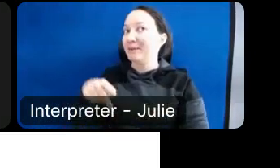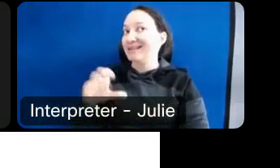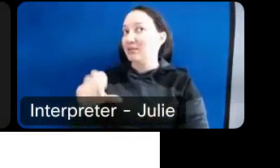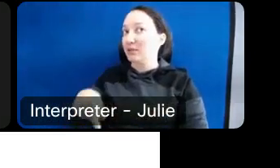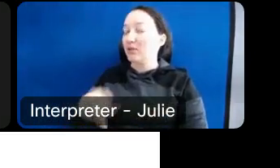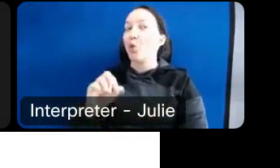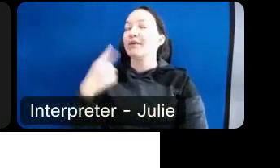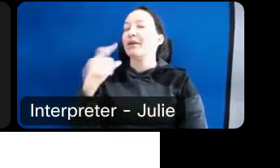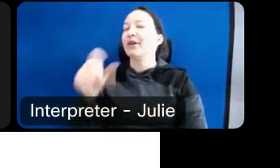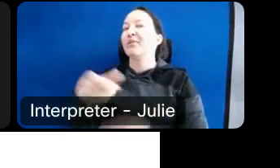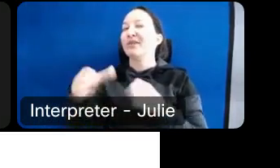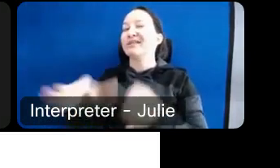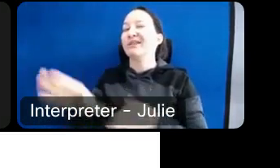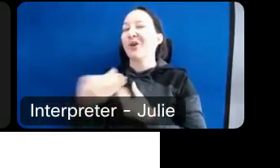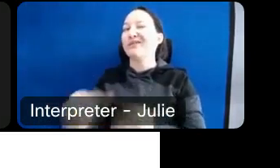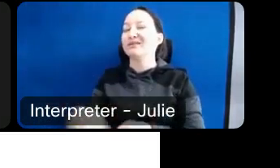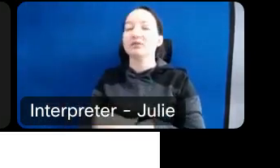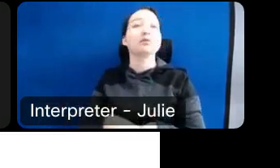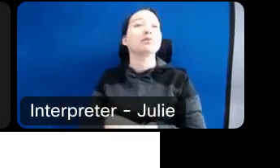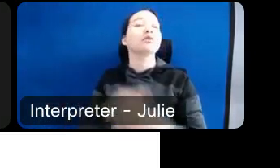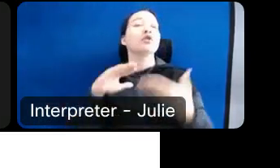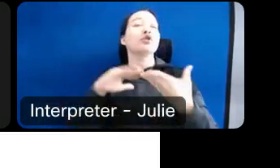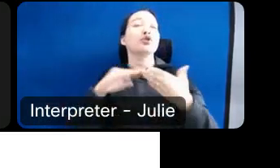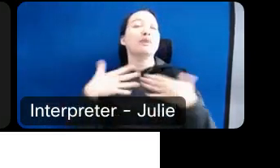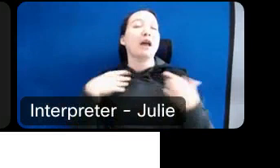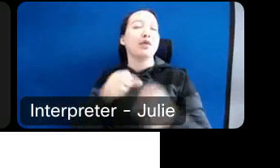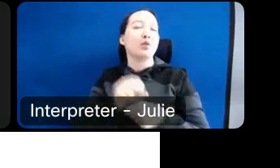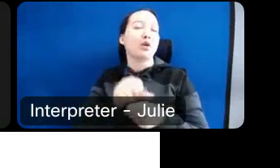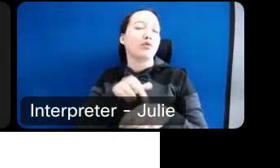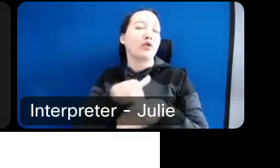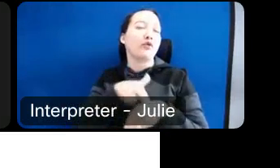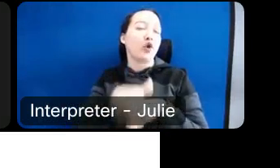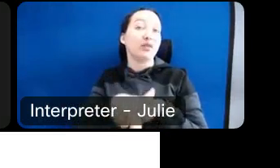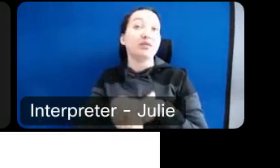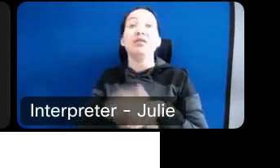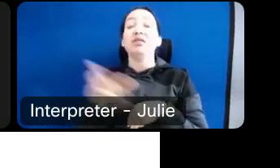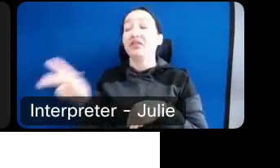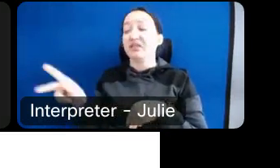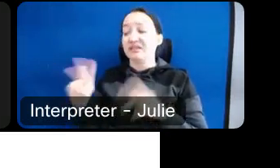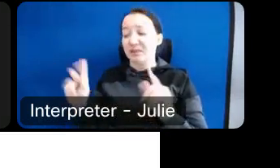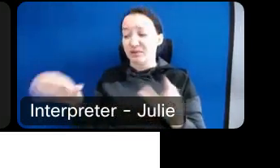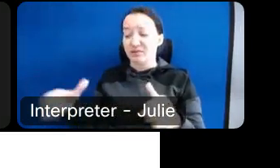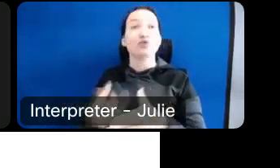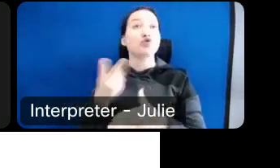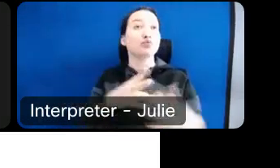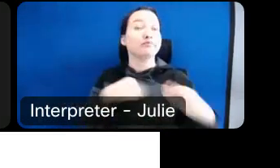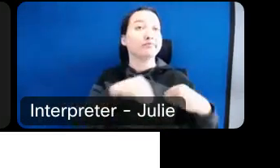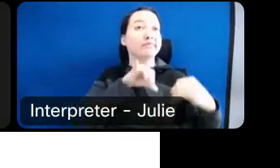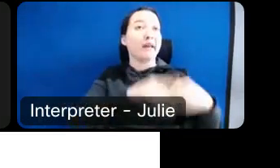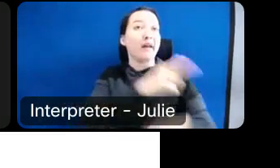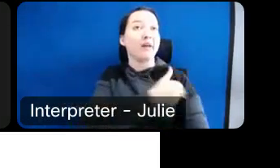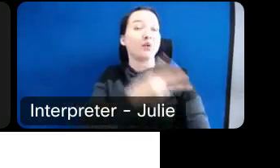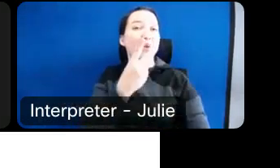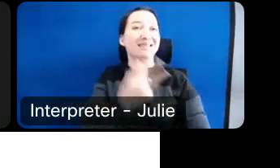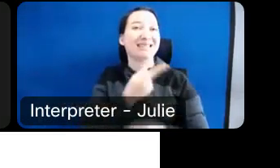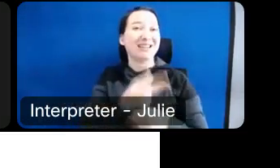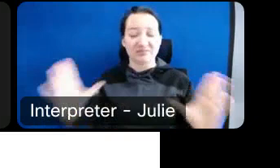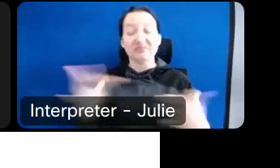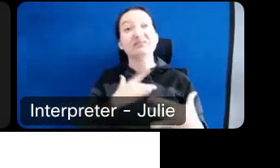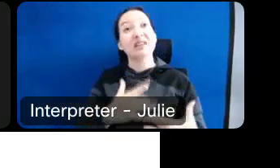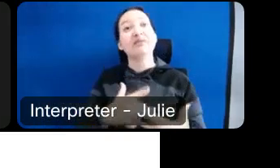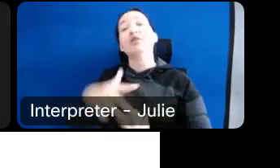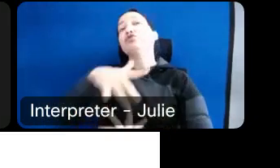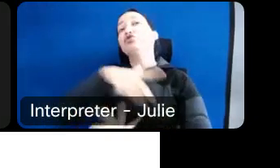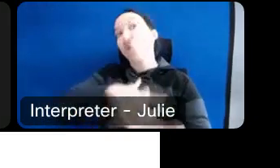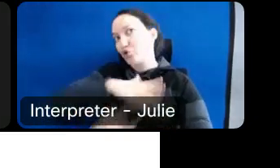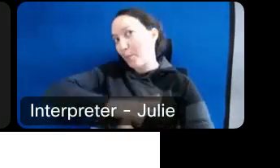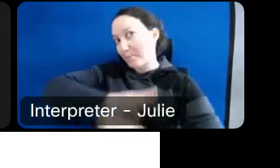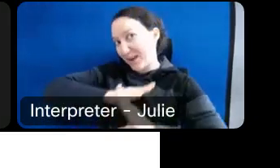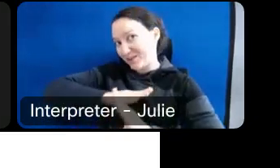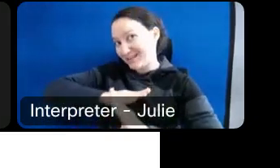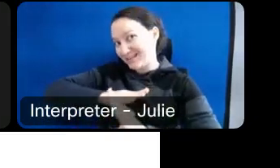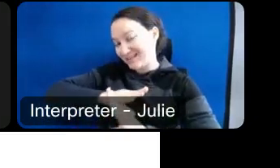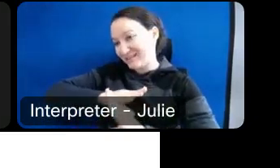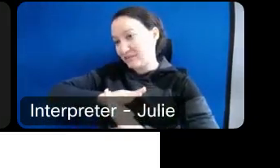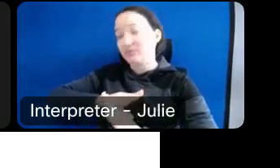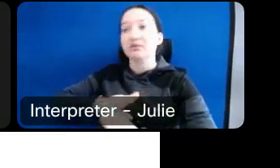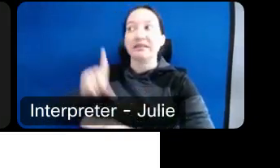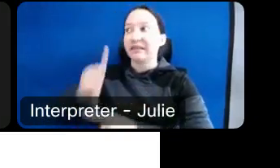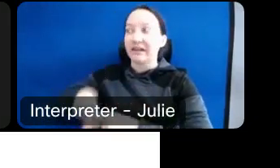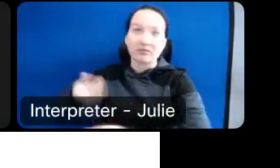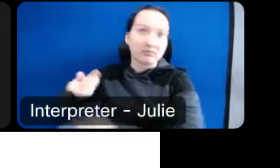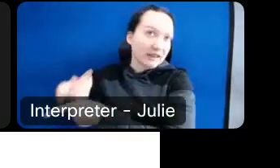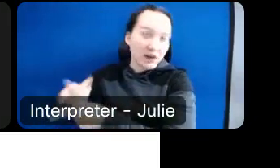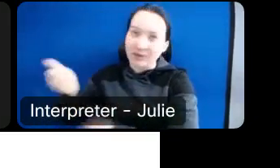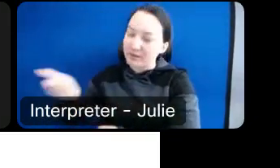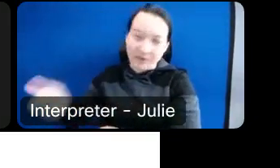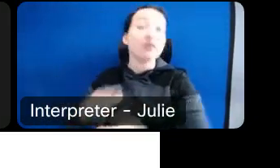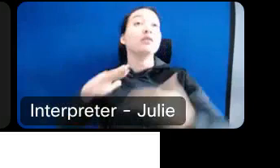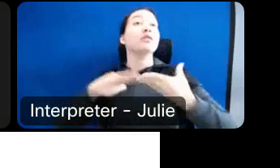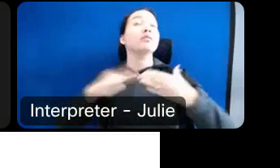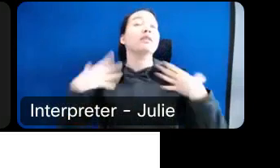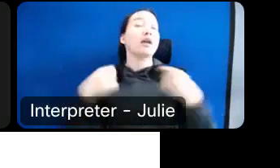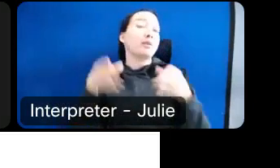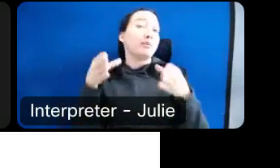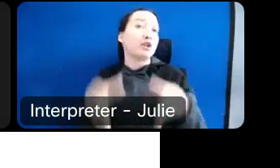Practice and the community health worker referral because again, this group of patients who have had 2 admissions inside of the year, almost always have social barriers, taking care of themselves and a community health worker can often be the single most.